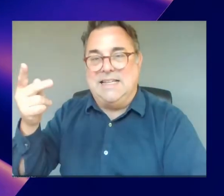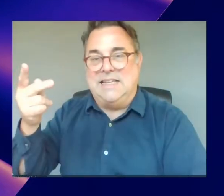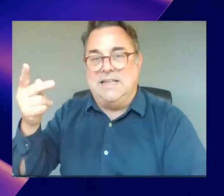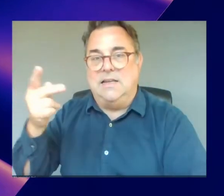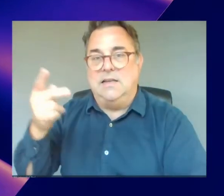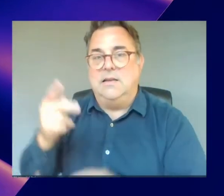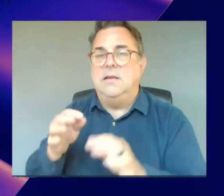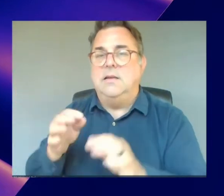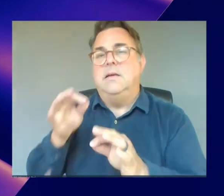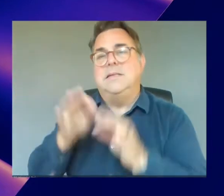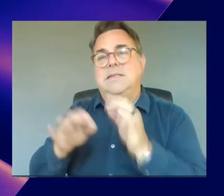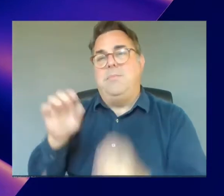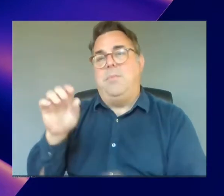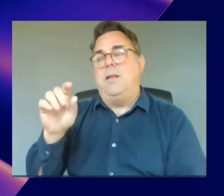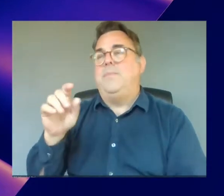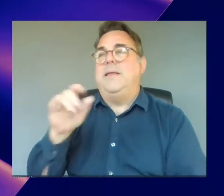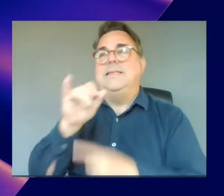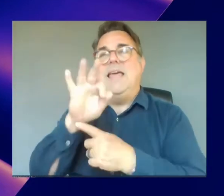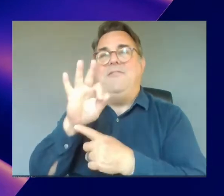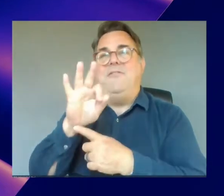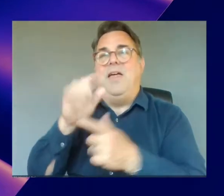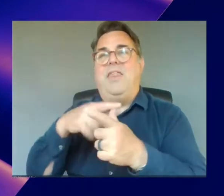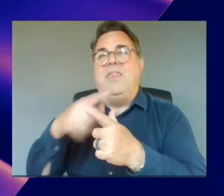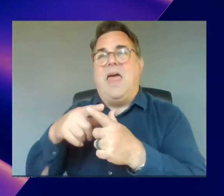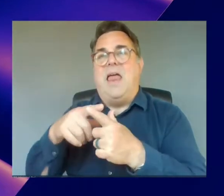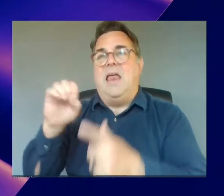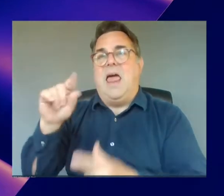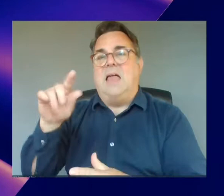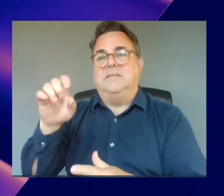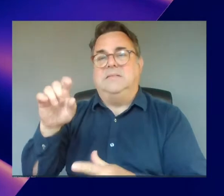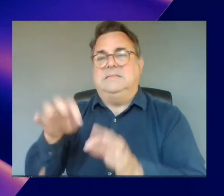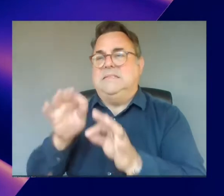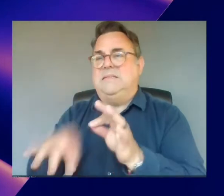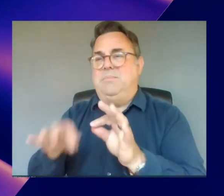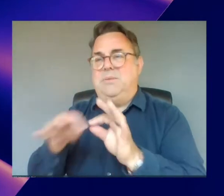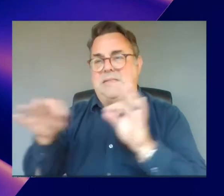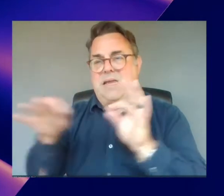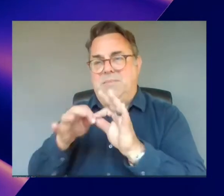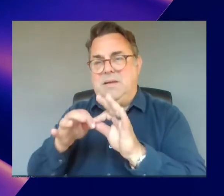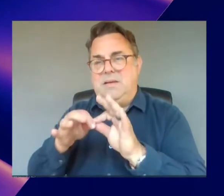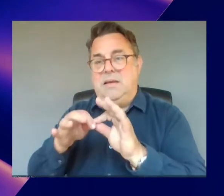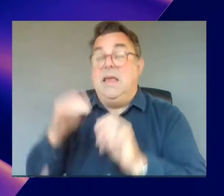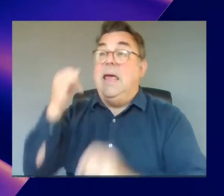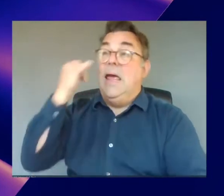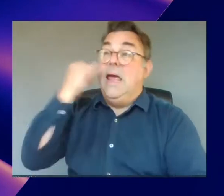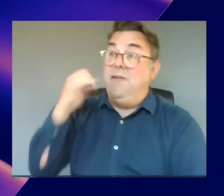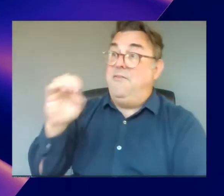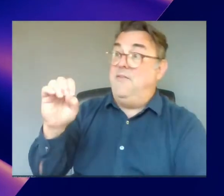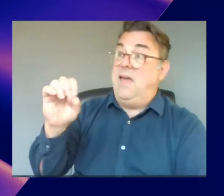It's an if-then-else statement in your code that says, "If features is enabled, then show people the feature.